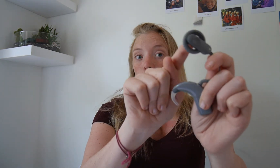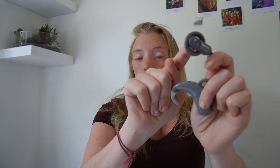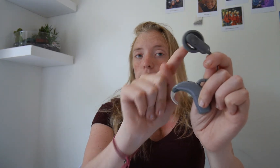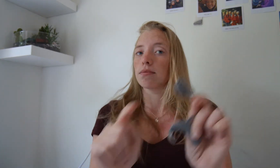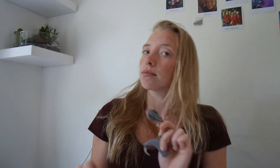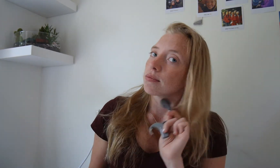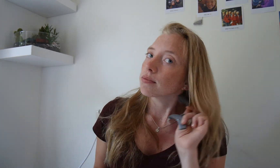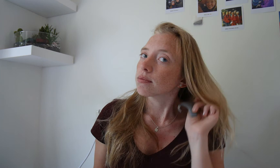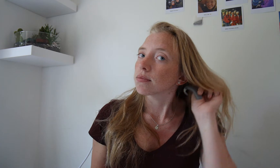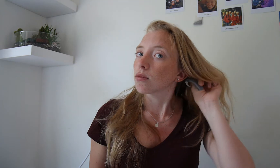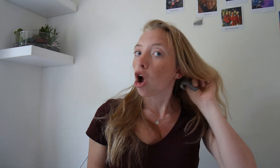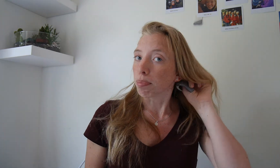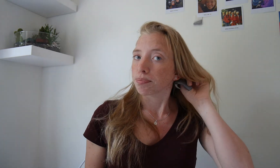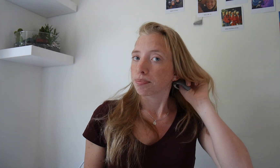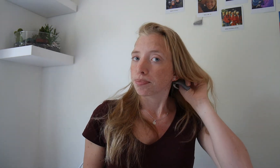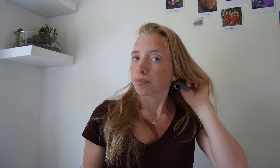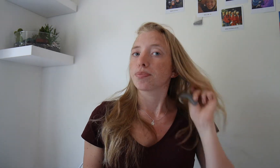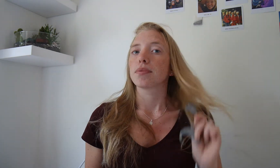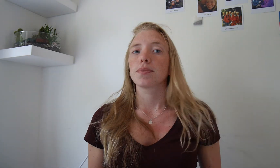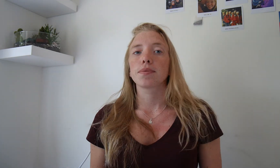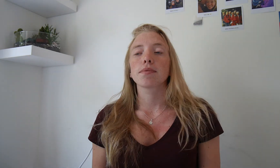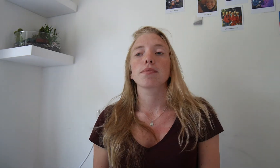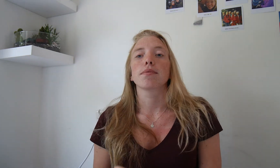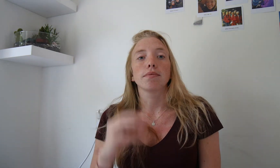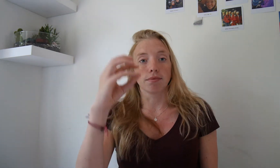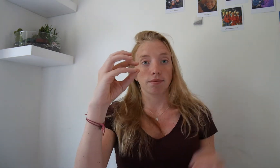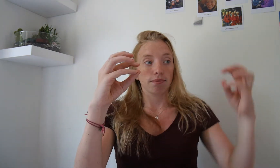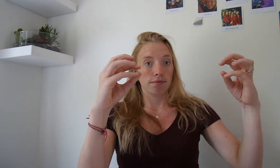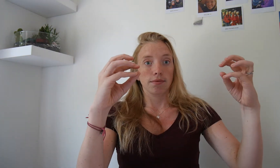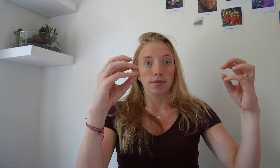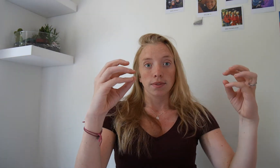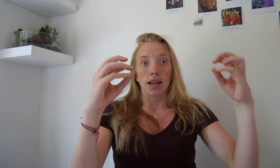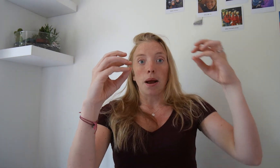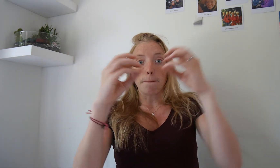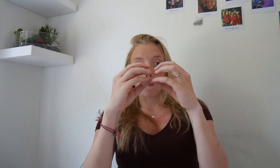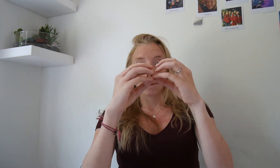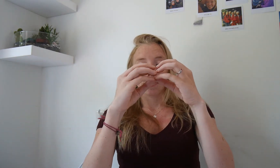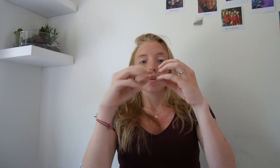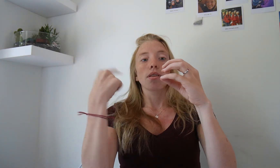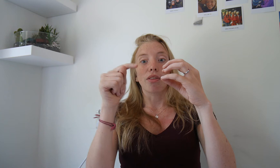You put the headpiece on your head, right where the internal magnet is placed.